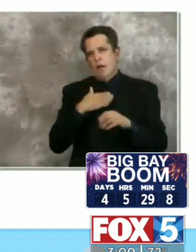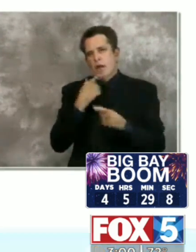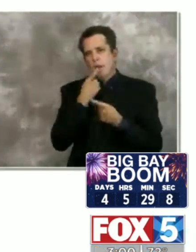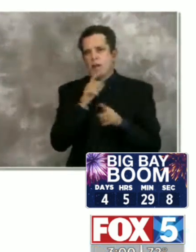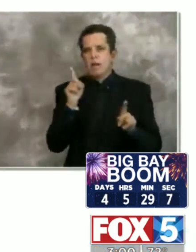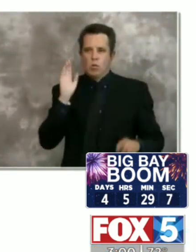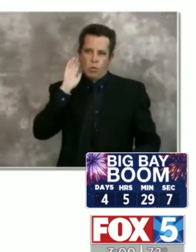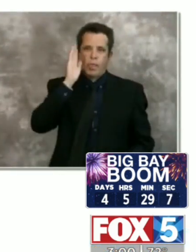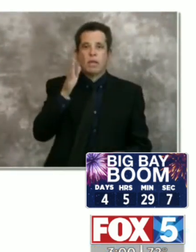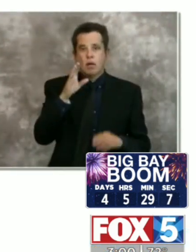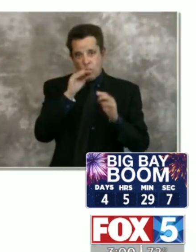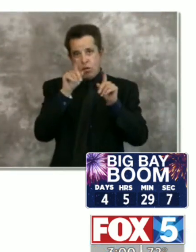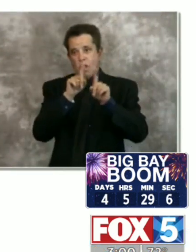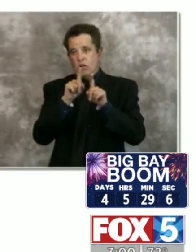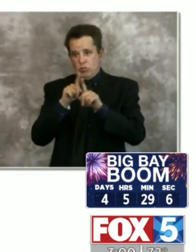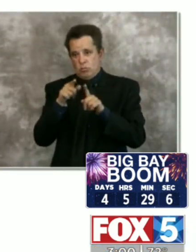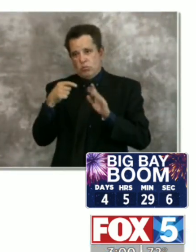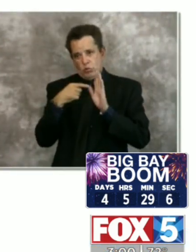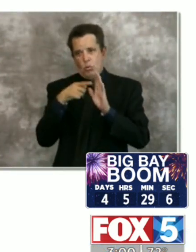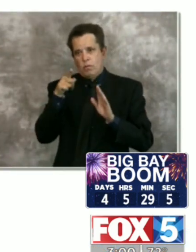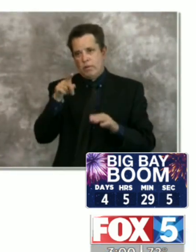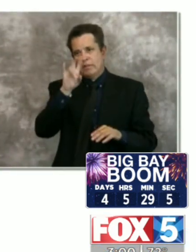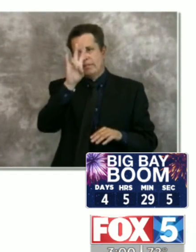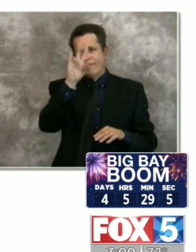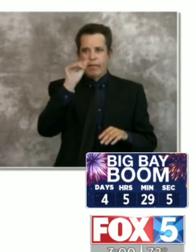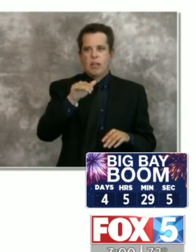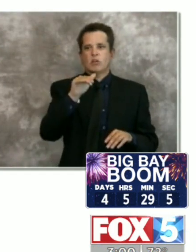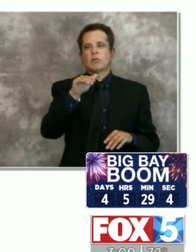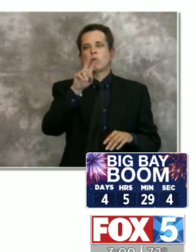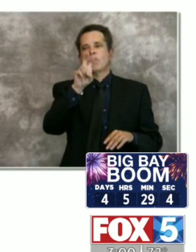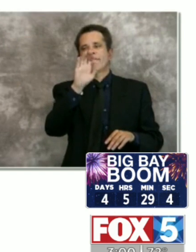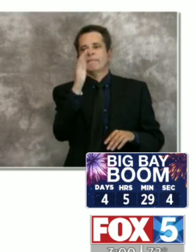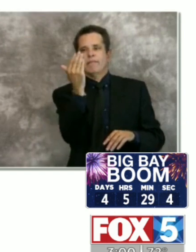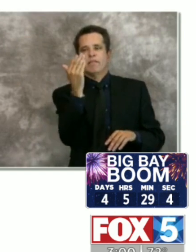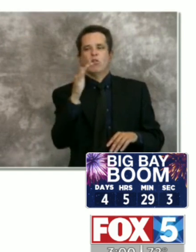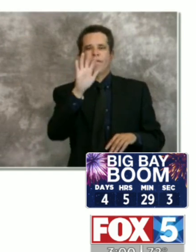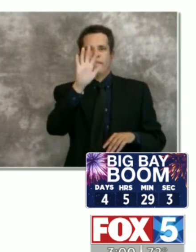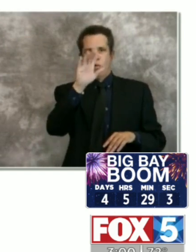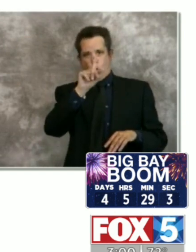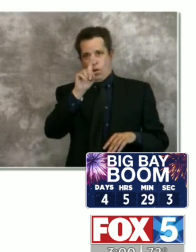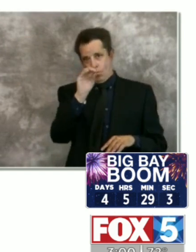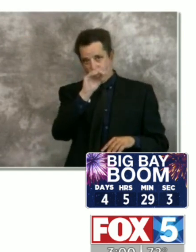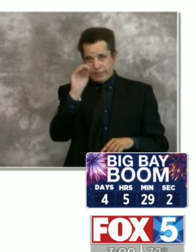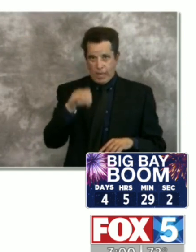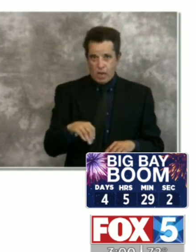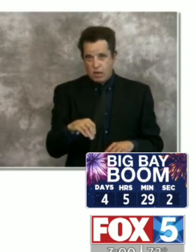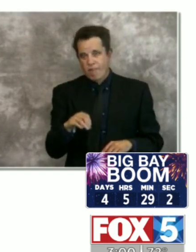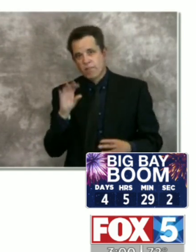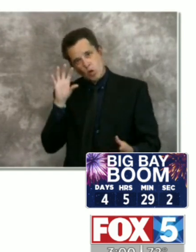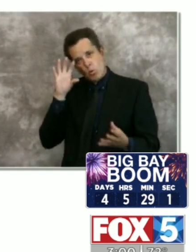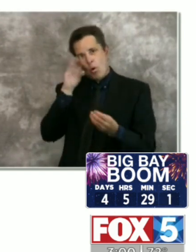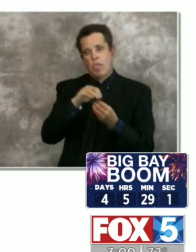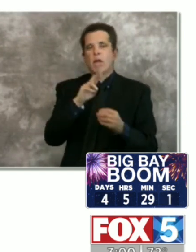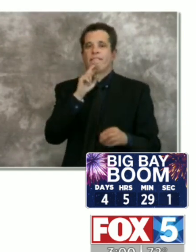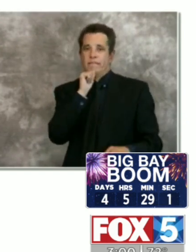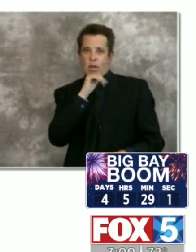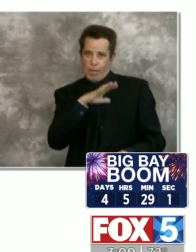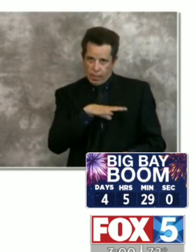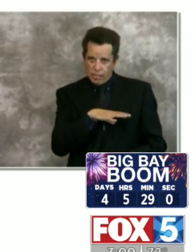THAT WE'RE TAKING AND WE'LL BE DISCUSSING IN MY UPDATE. NOW CONTINUING ON WITH OTHER